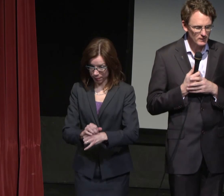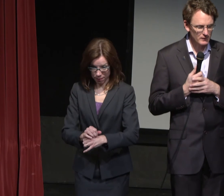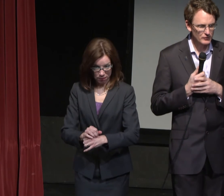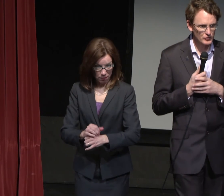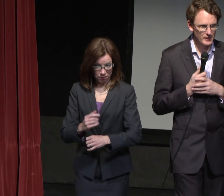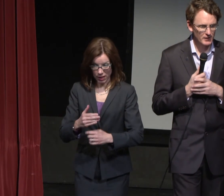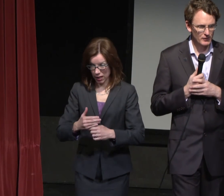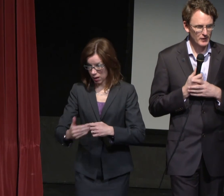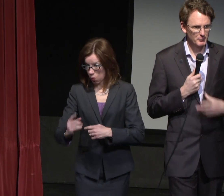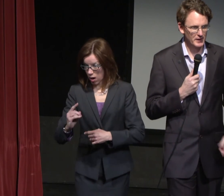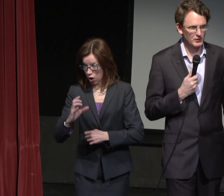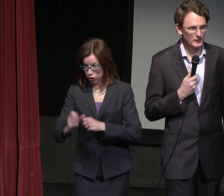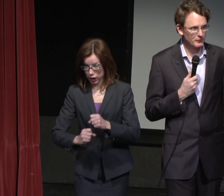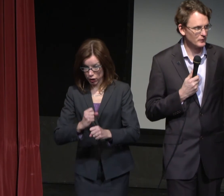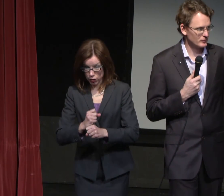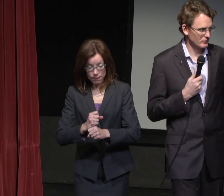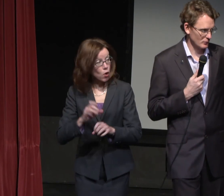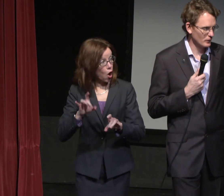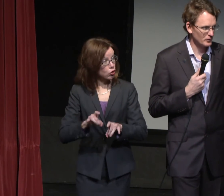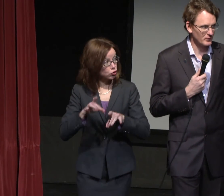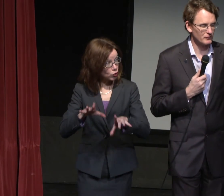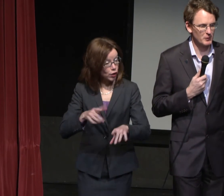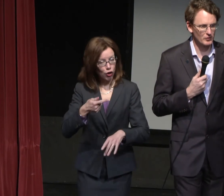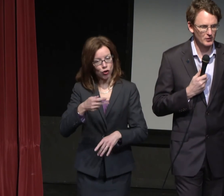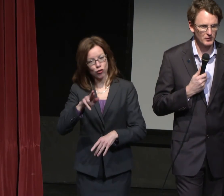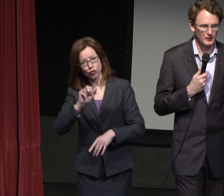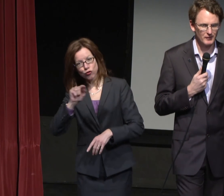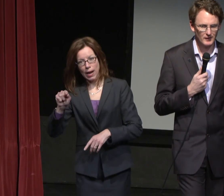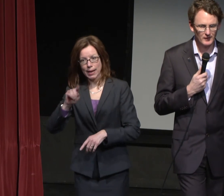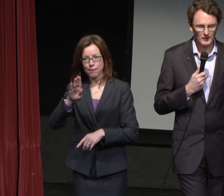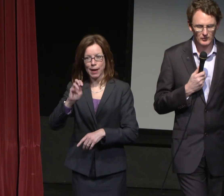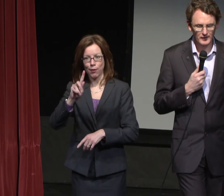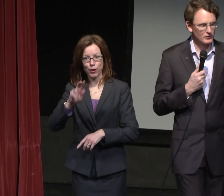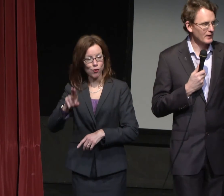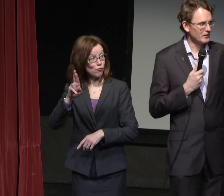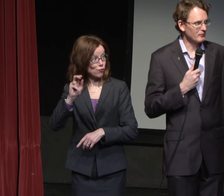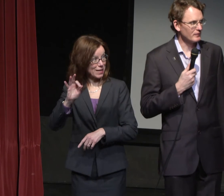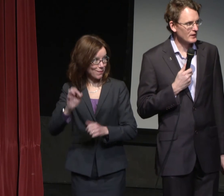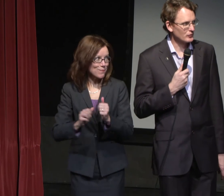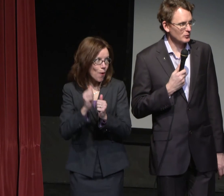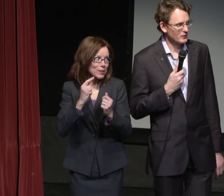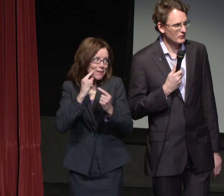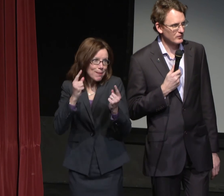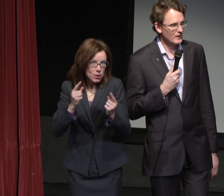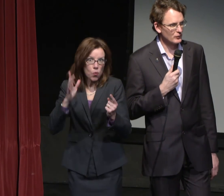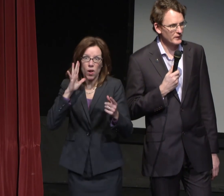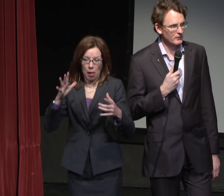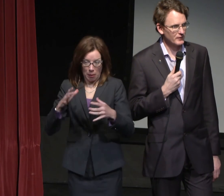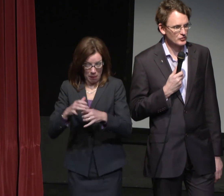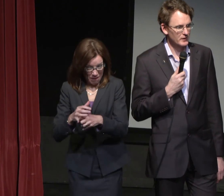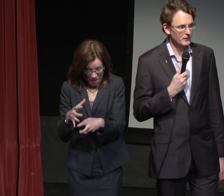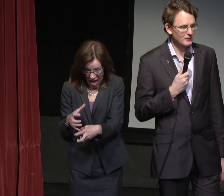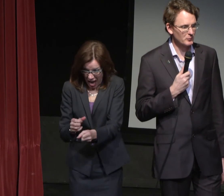In Australia, the great barrier reef, which is the world's most famous coral reef, is going to die even faster because last week, the Australian government